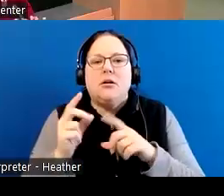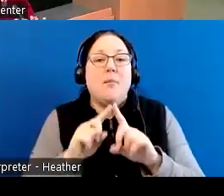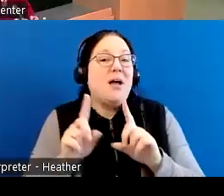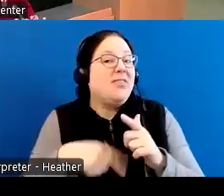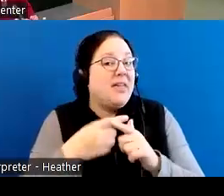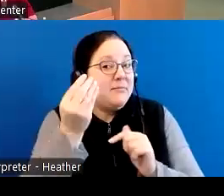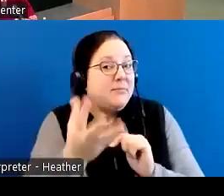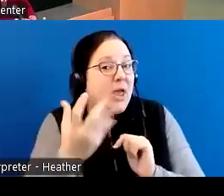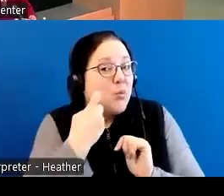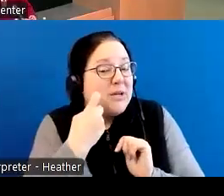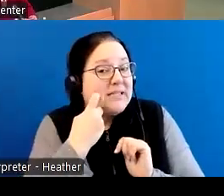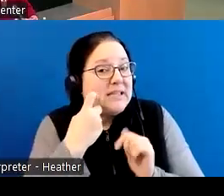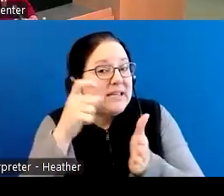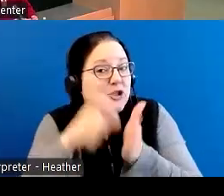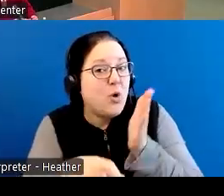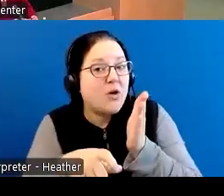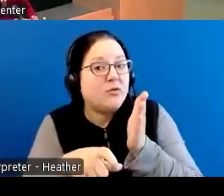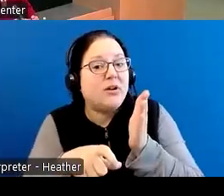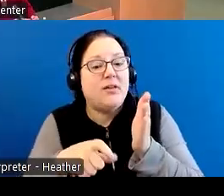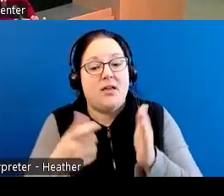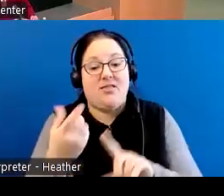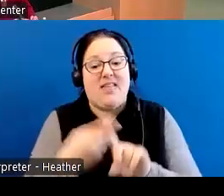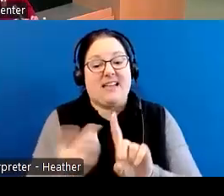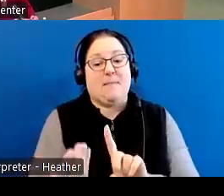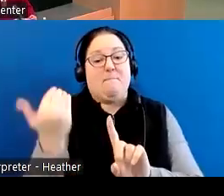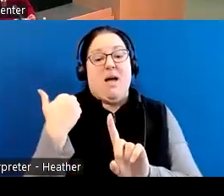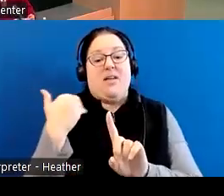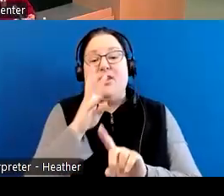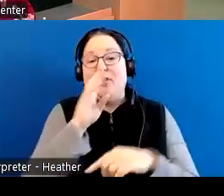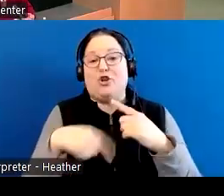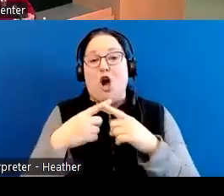um there was an article that came out in JAMA last month which talked about how narratives actually